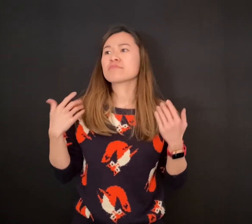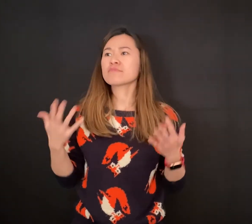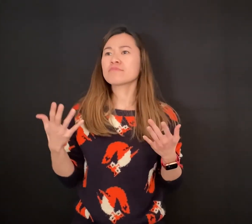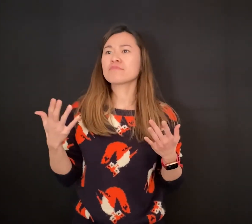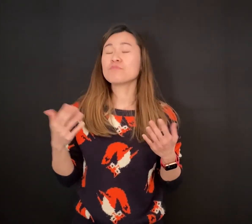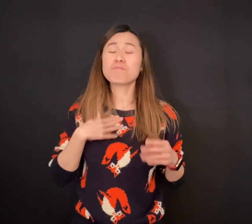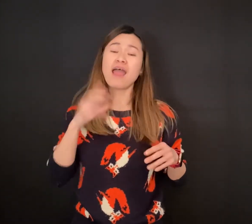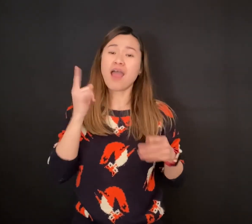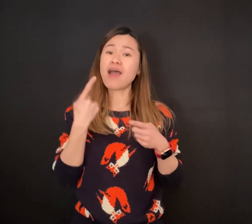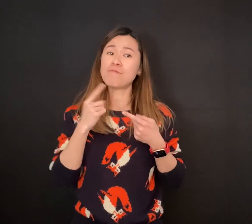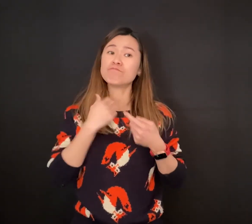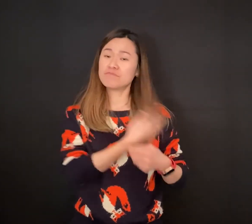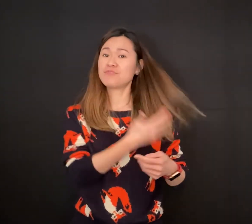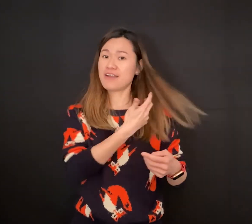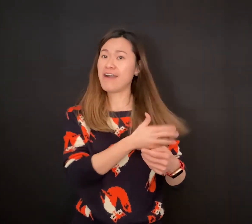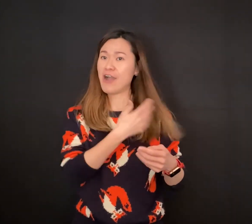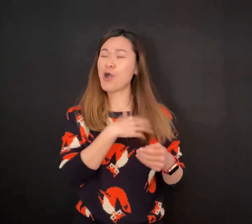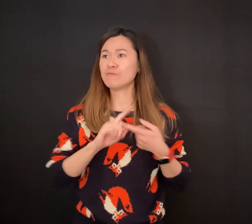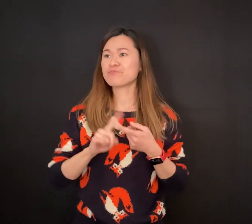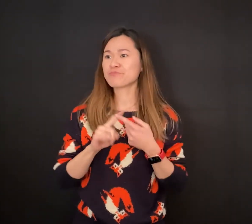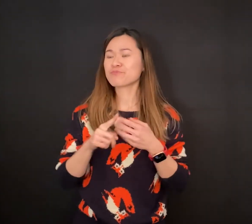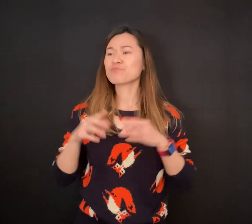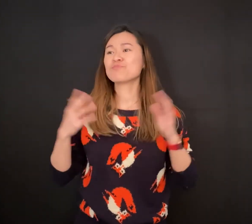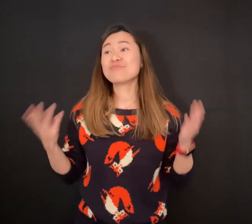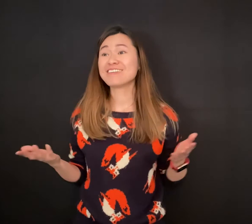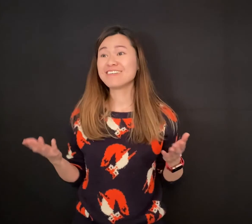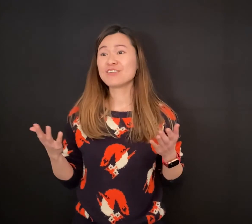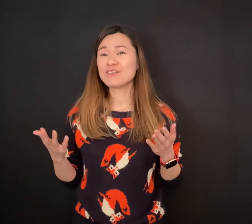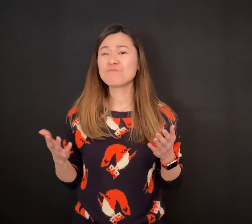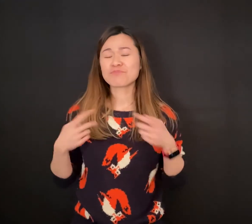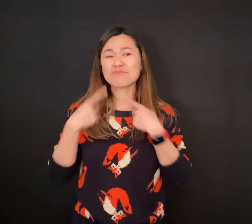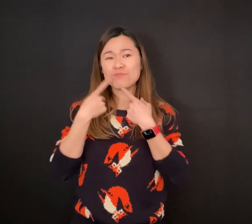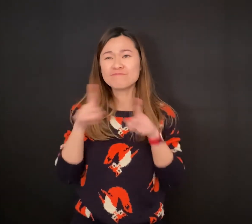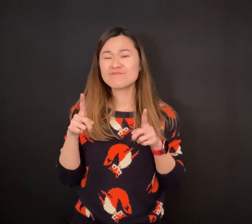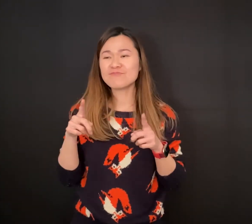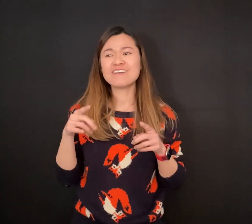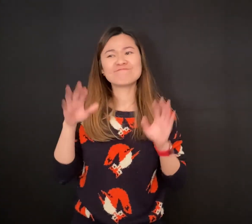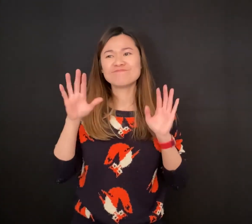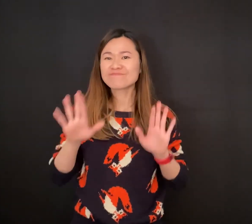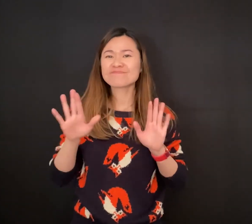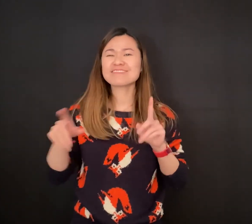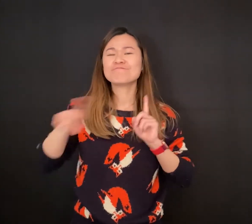really I'm proud to have a disability. I just want to say, stay